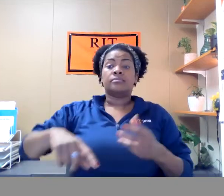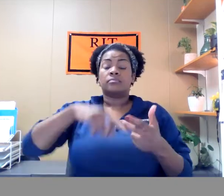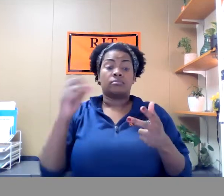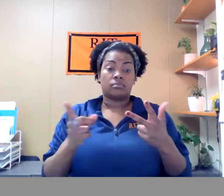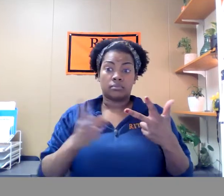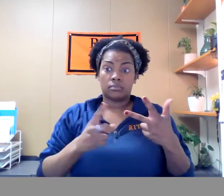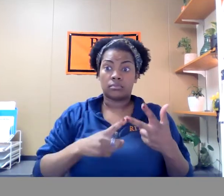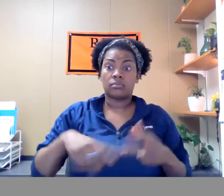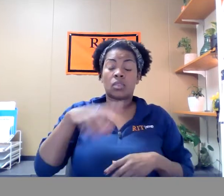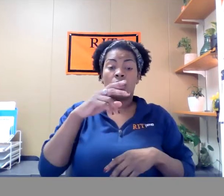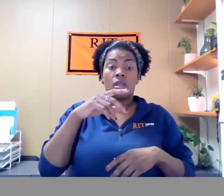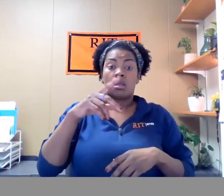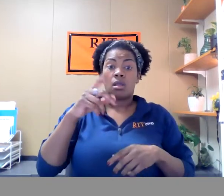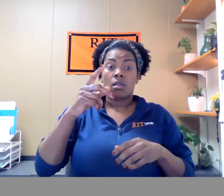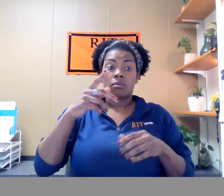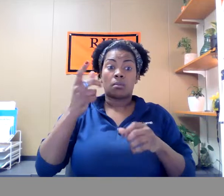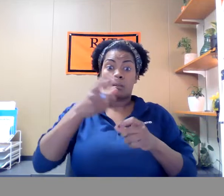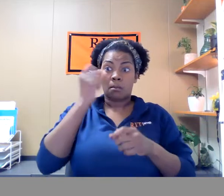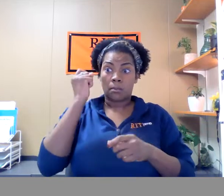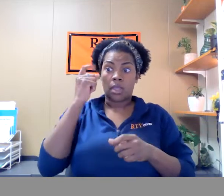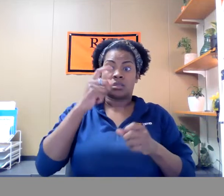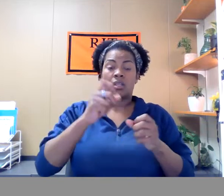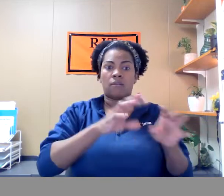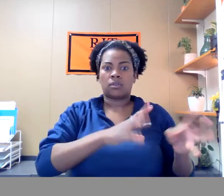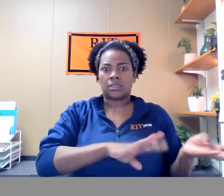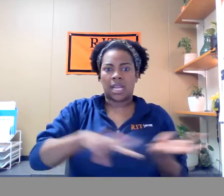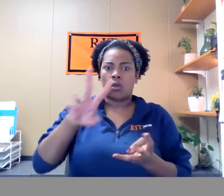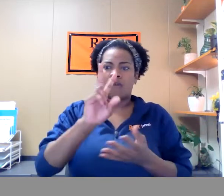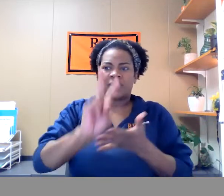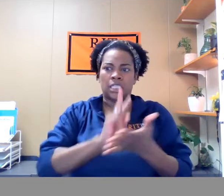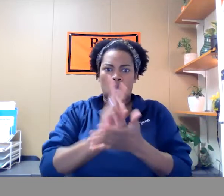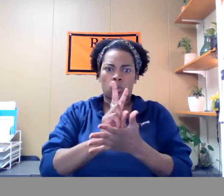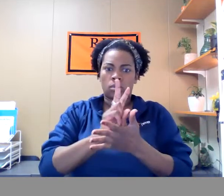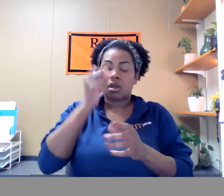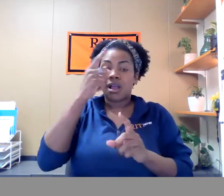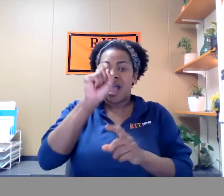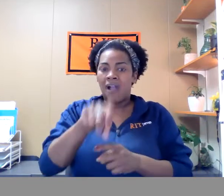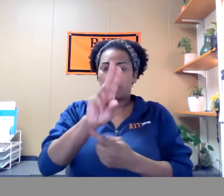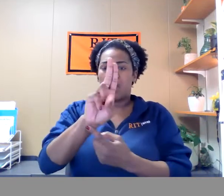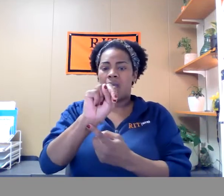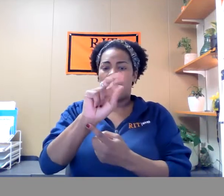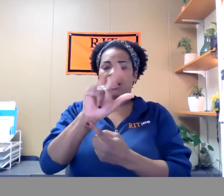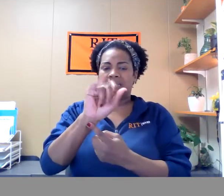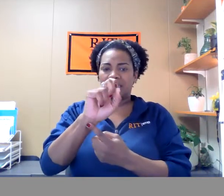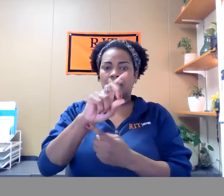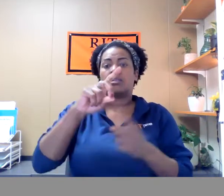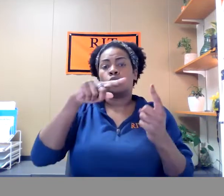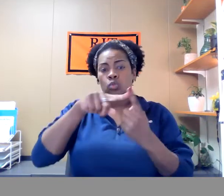If you feel like that that would be to your benefit, anything's open. We do have an uploaded, unlisted video to YouTube,